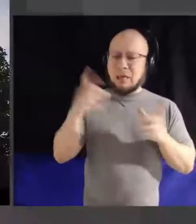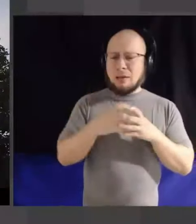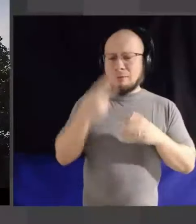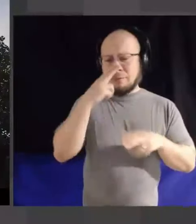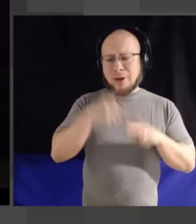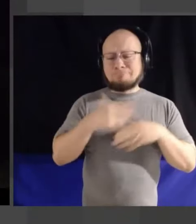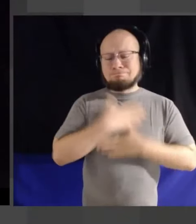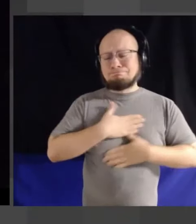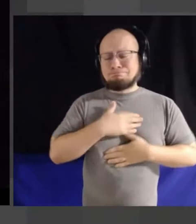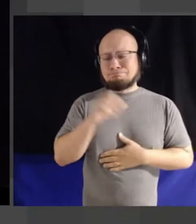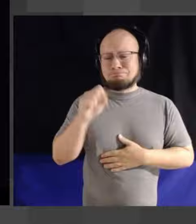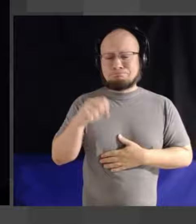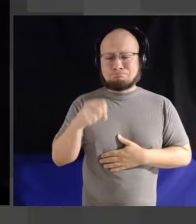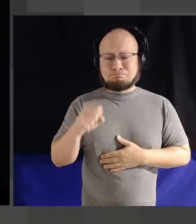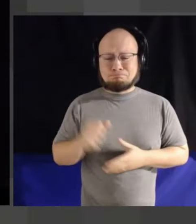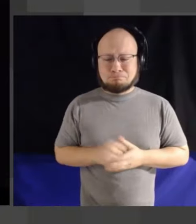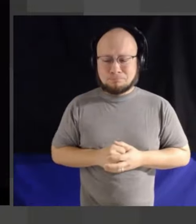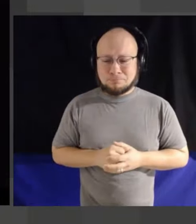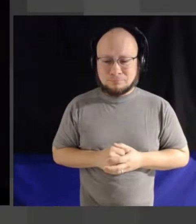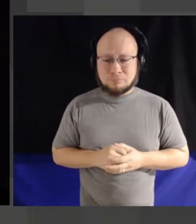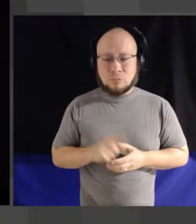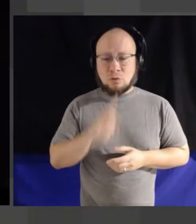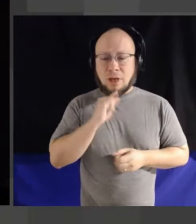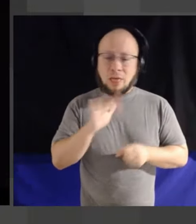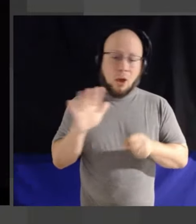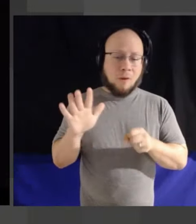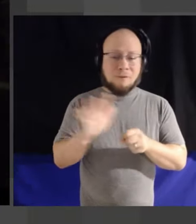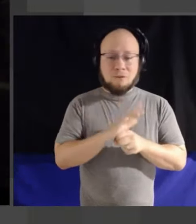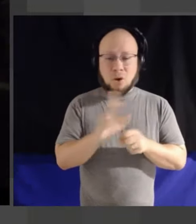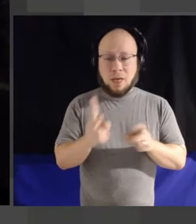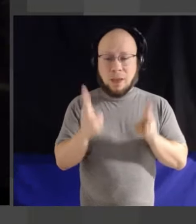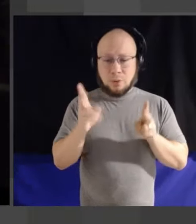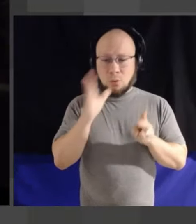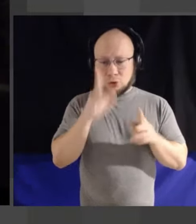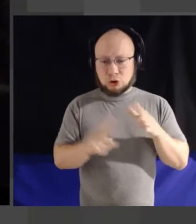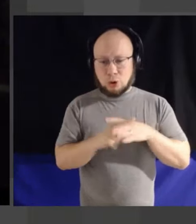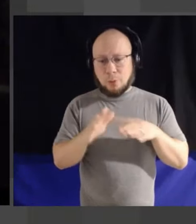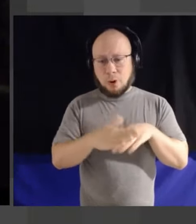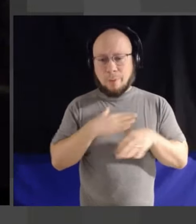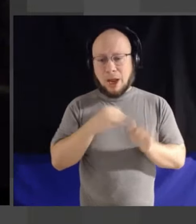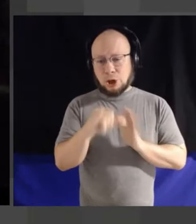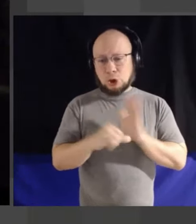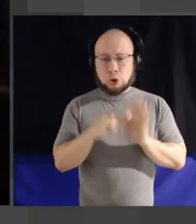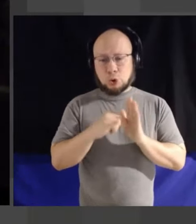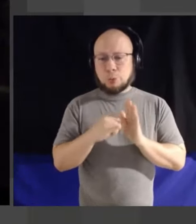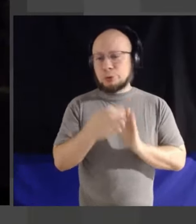TRIP WAS A HUGE SUCCESS AND WE HAD A LOT OF FUN. YOU CAN EXPECT TO SEE THE FULL